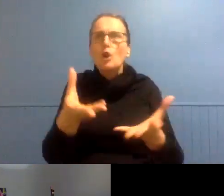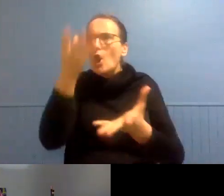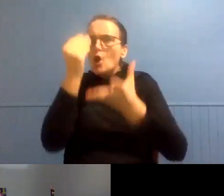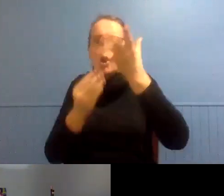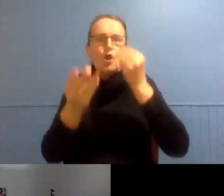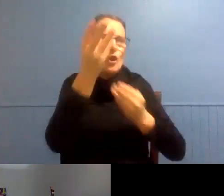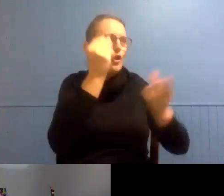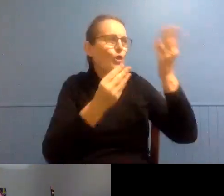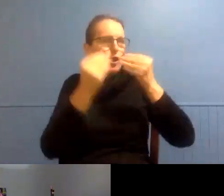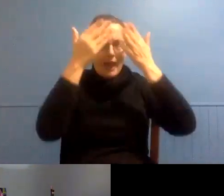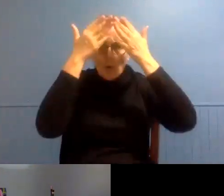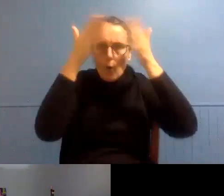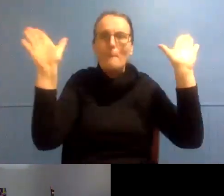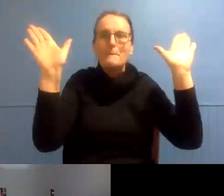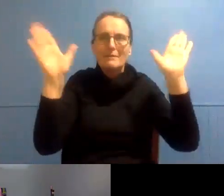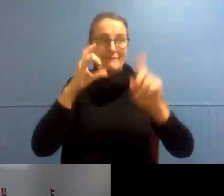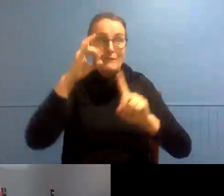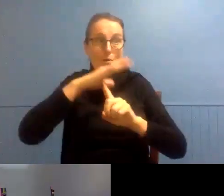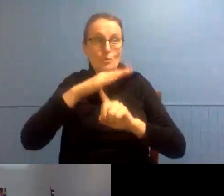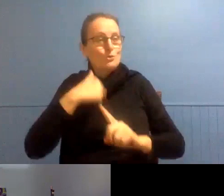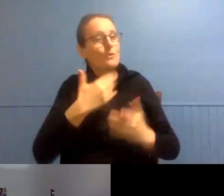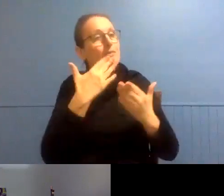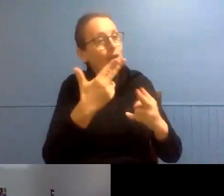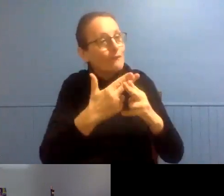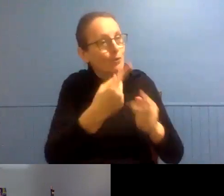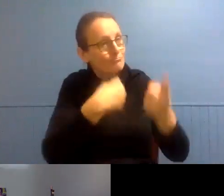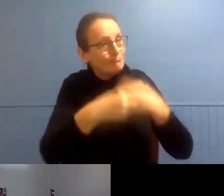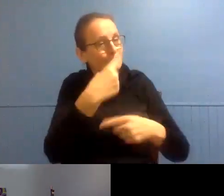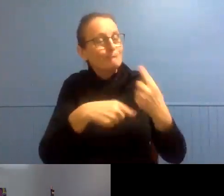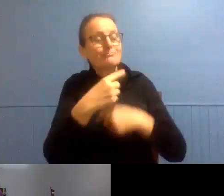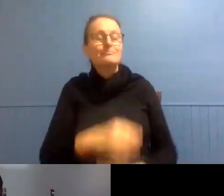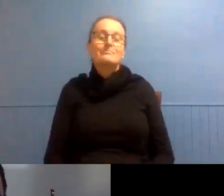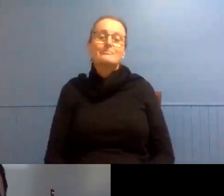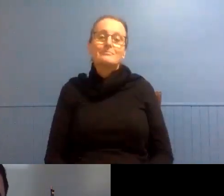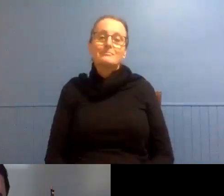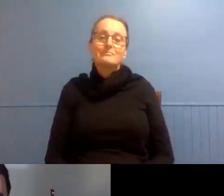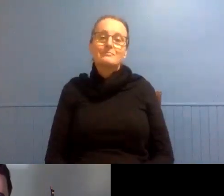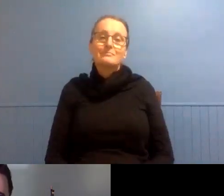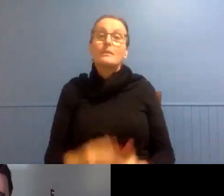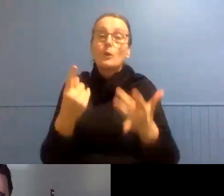So I really appreciate you talking about that, brother. We've got another question here.